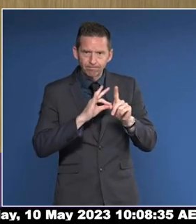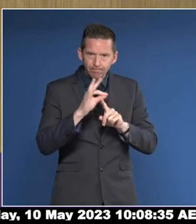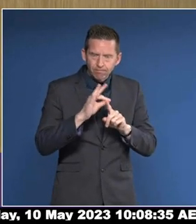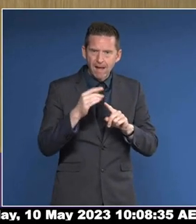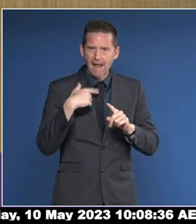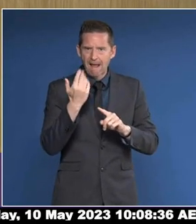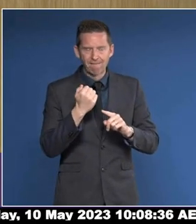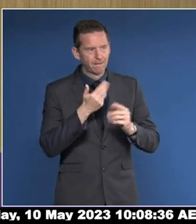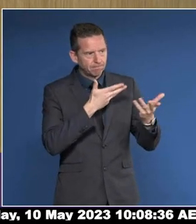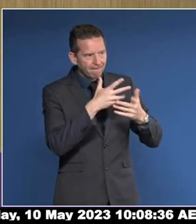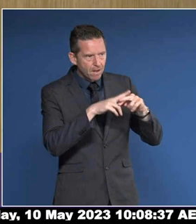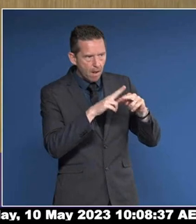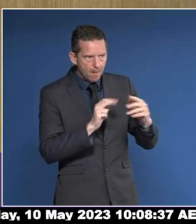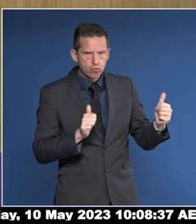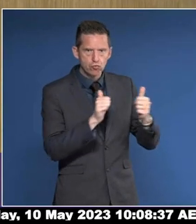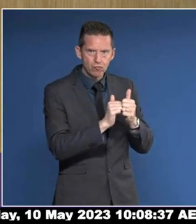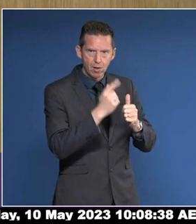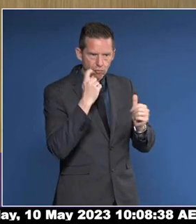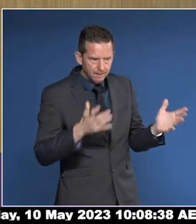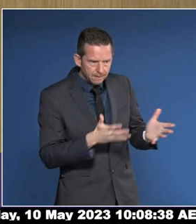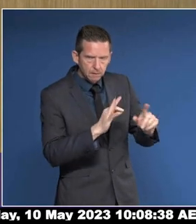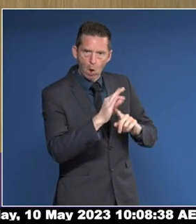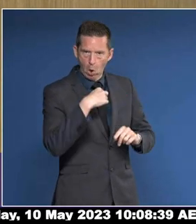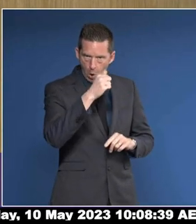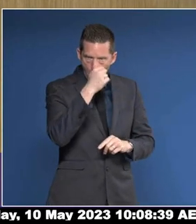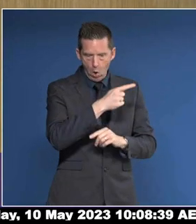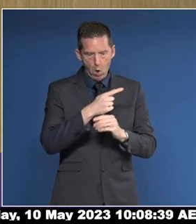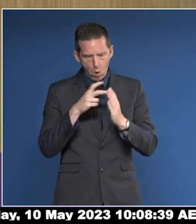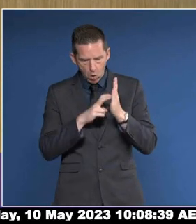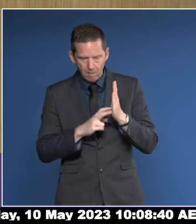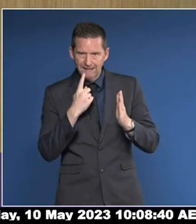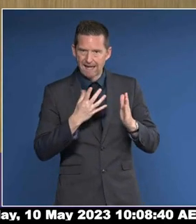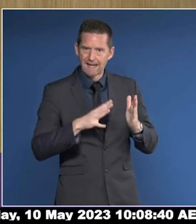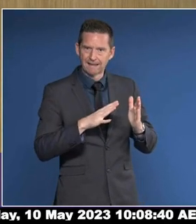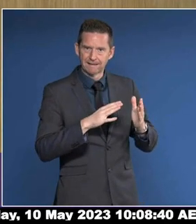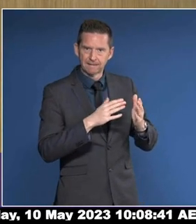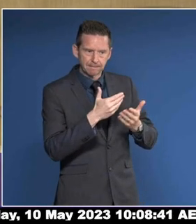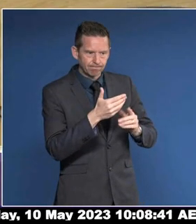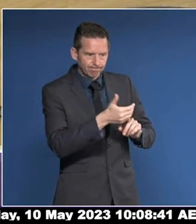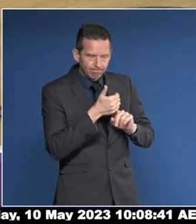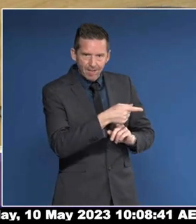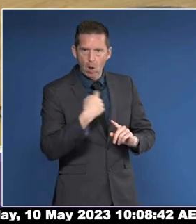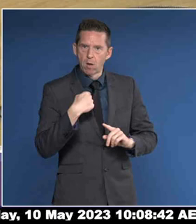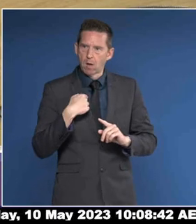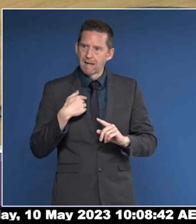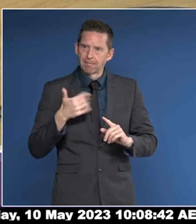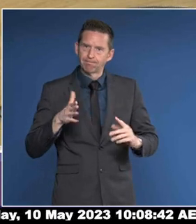We identified that these were children in need of protection. You could have done more. DR CRAWFORD: And we intervened. You could have done more. Could have done more.